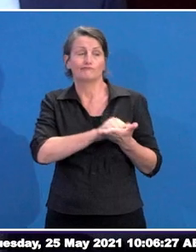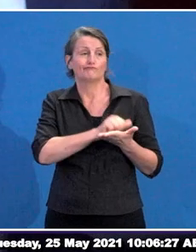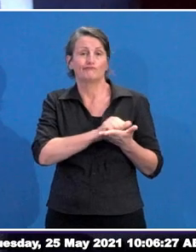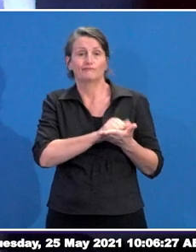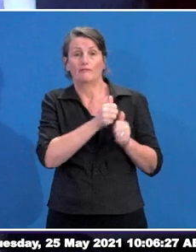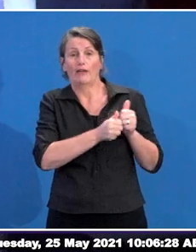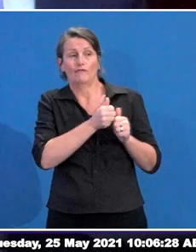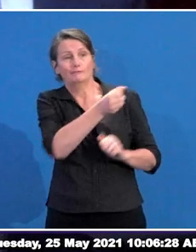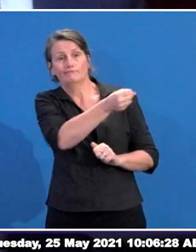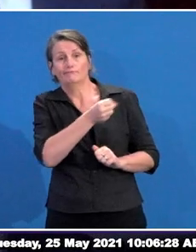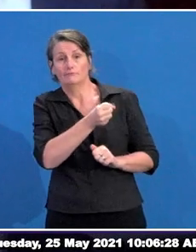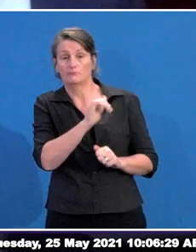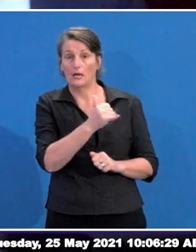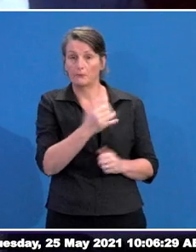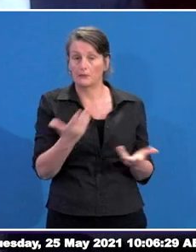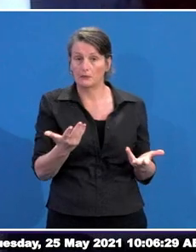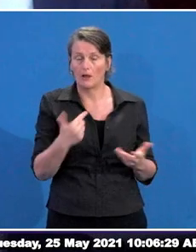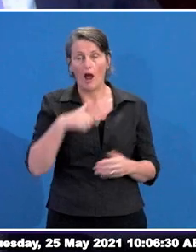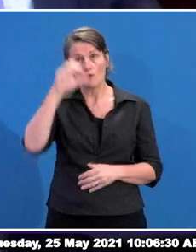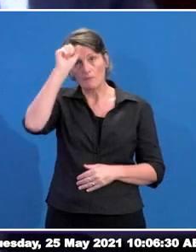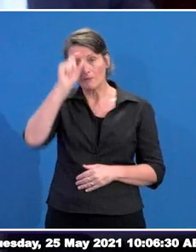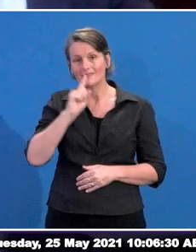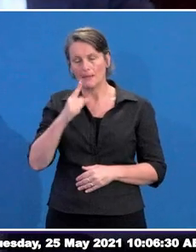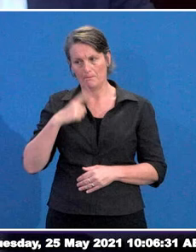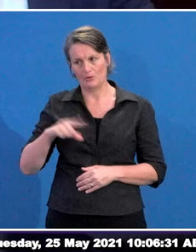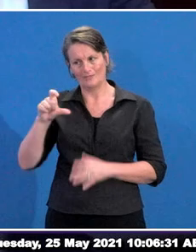And I remember making that statement because Ms Cuddihy asked me